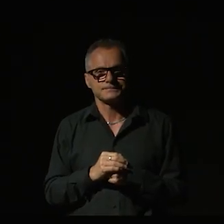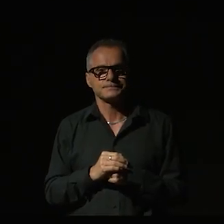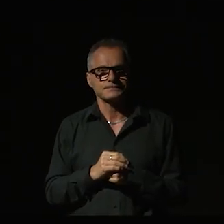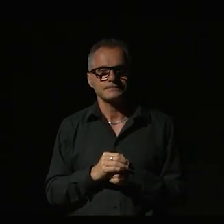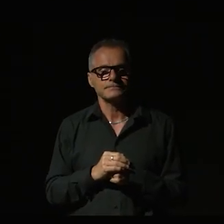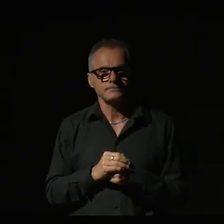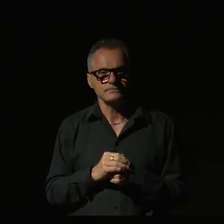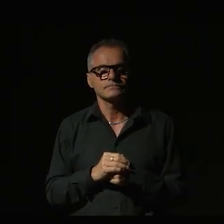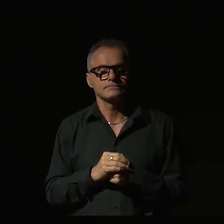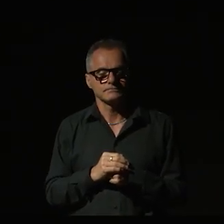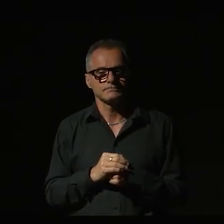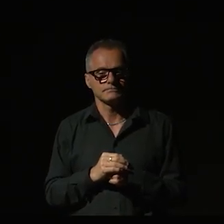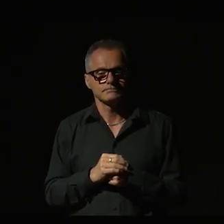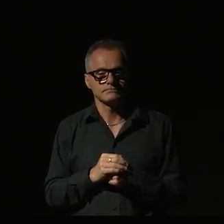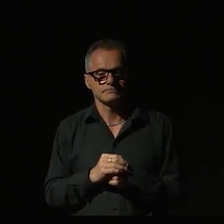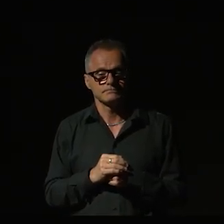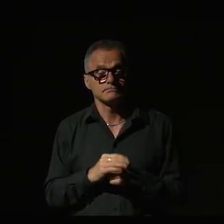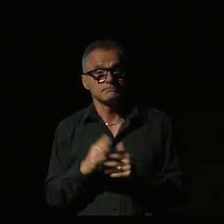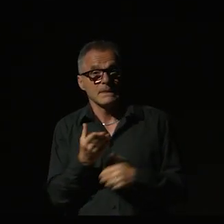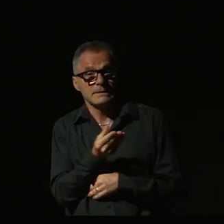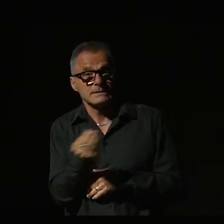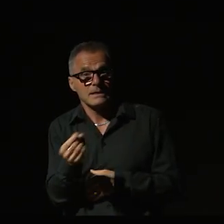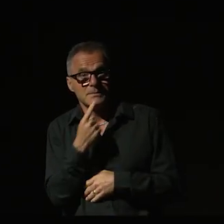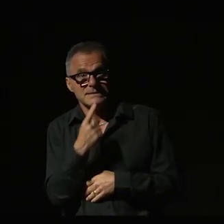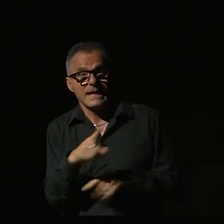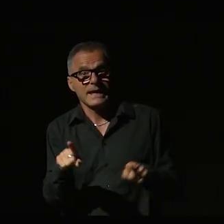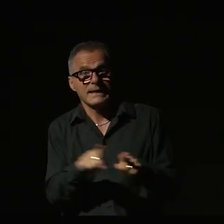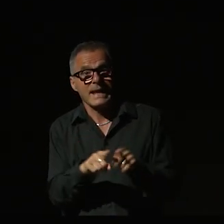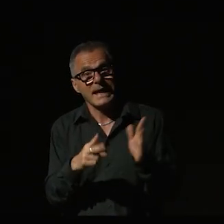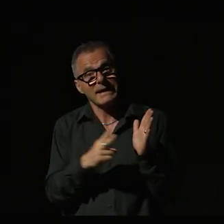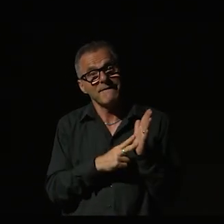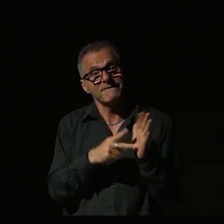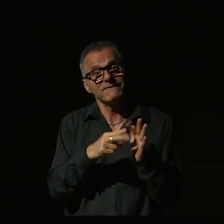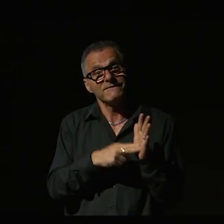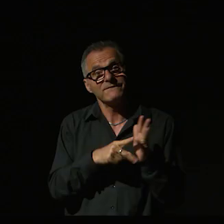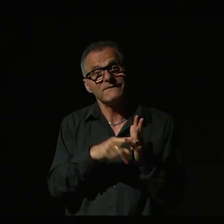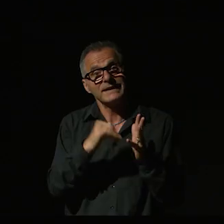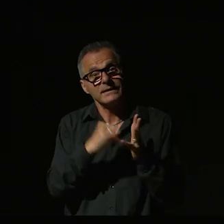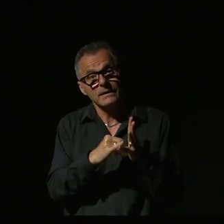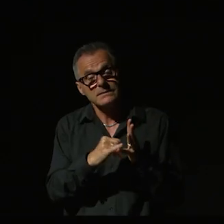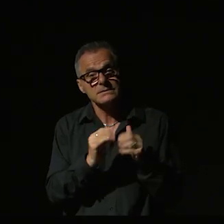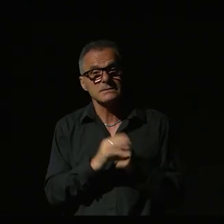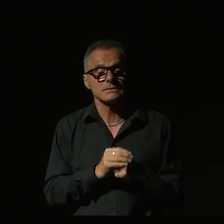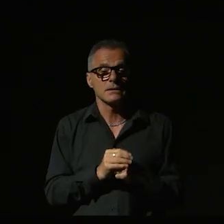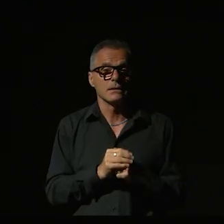it's either Galatea or Venus, and then rectifying it in '72 to saying this is Galatea.